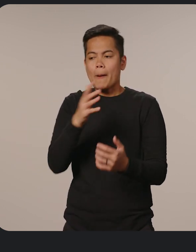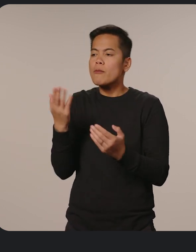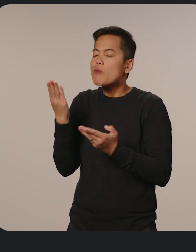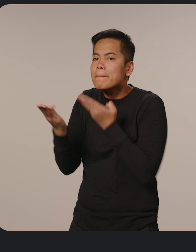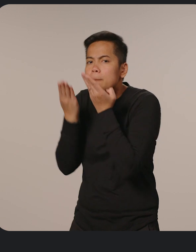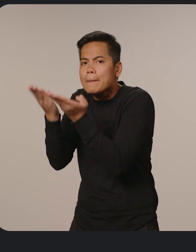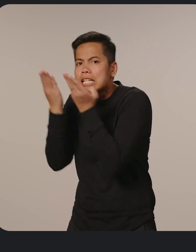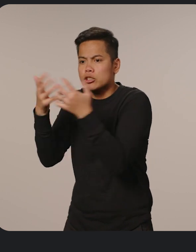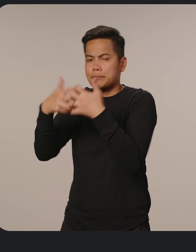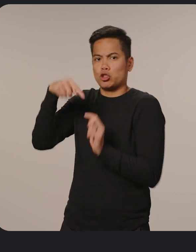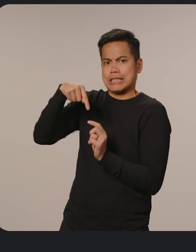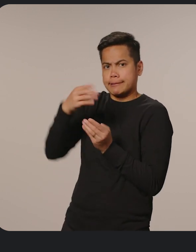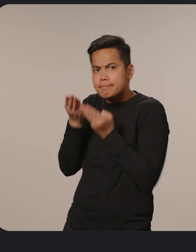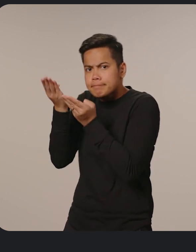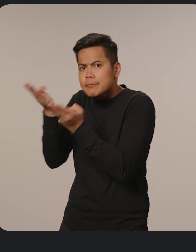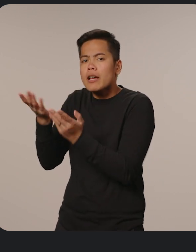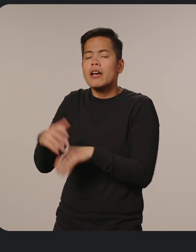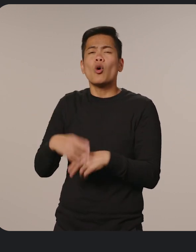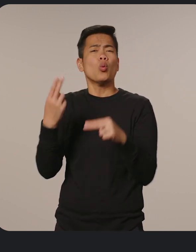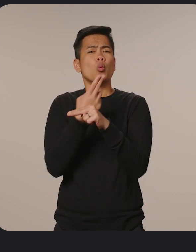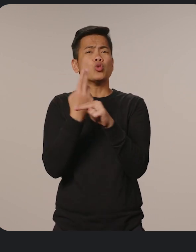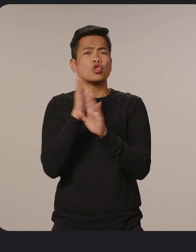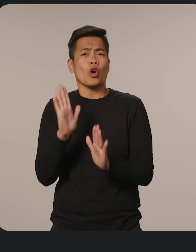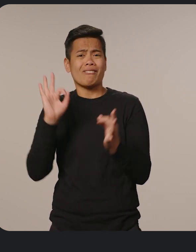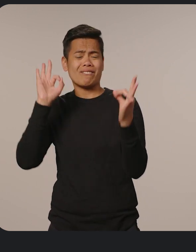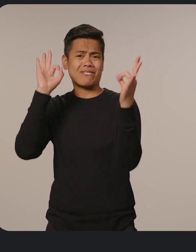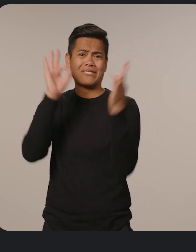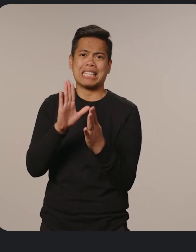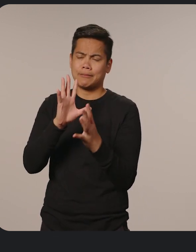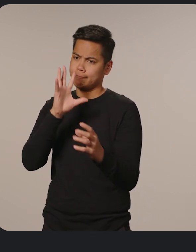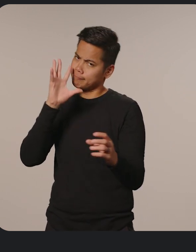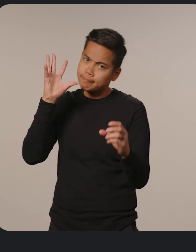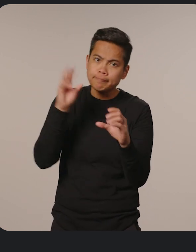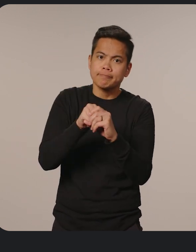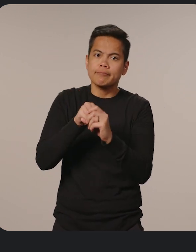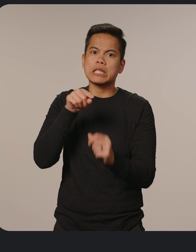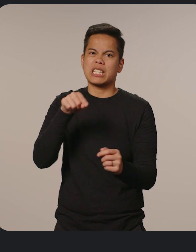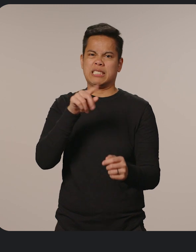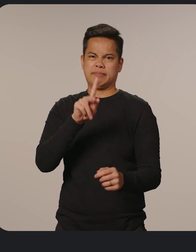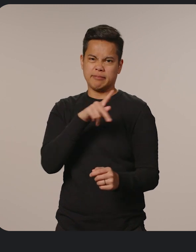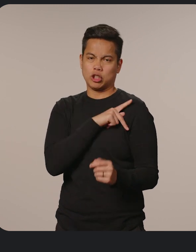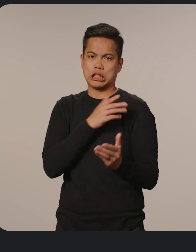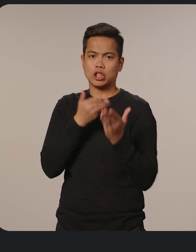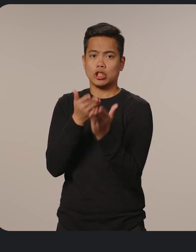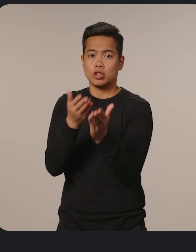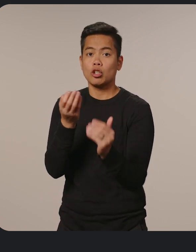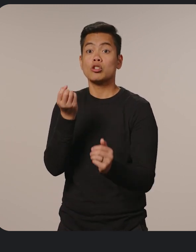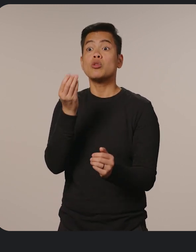suggestions, so the more helpful automations you create, the better the ranking gets.